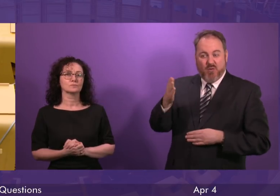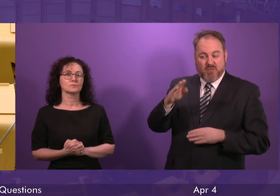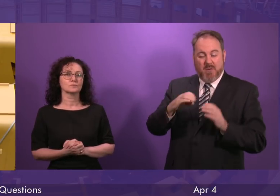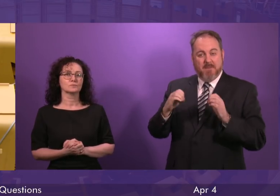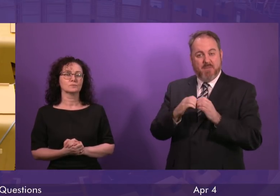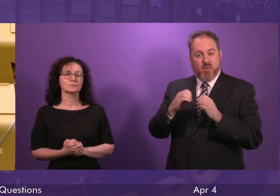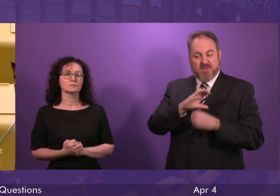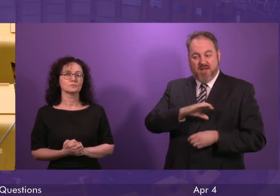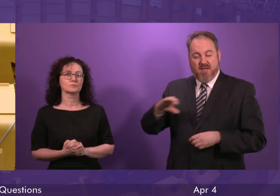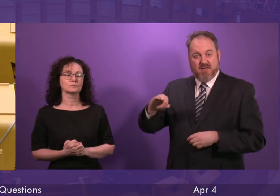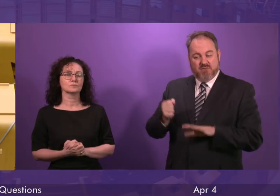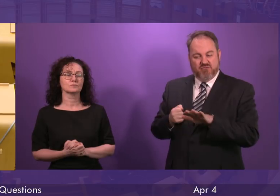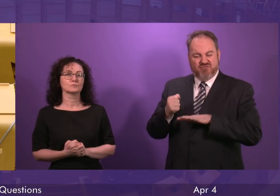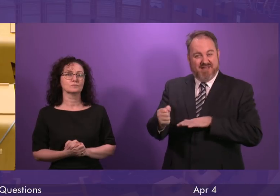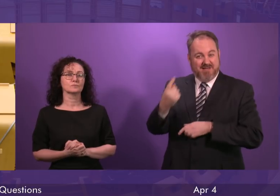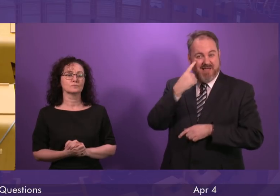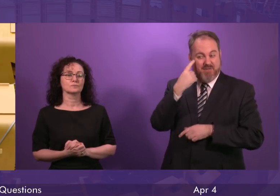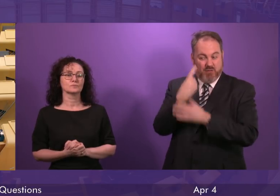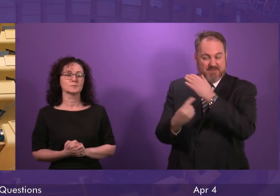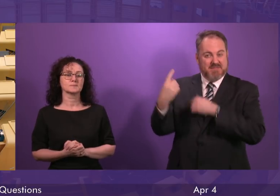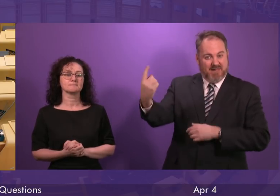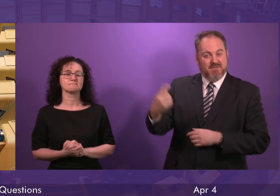to hear what my constituents think about his improvements?